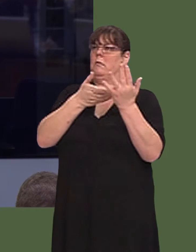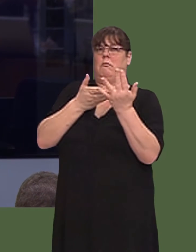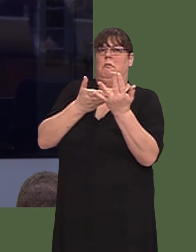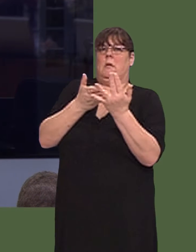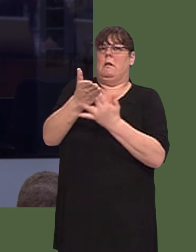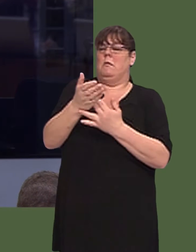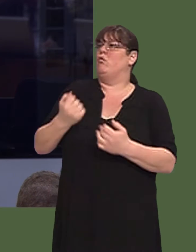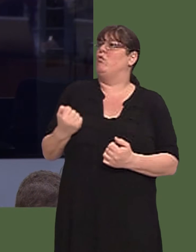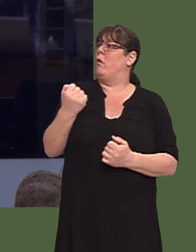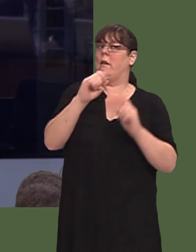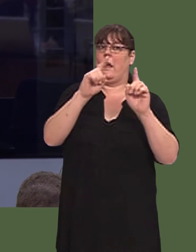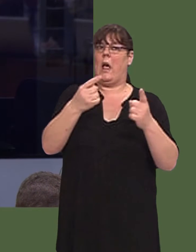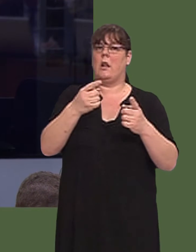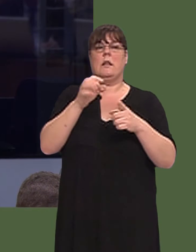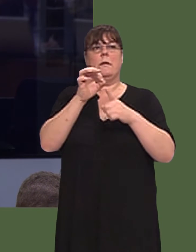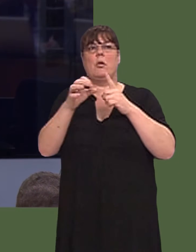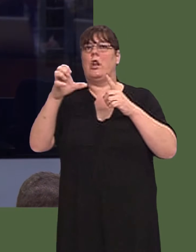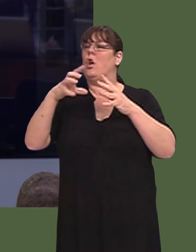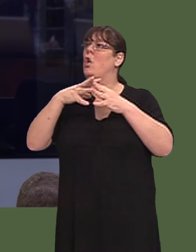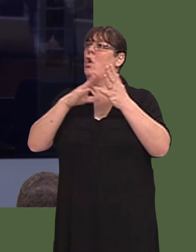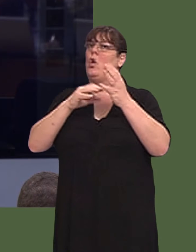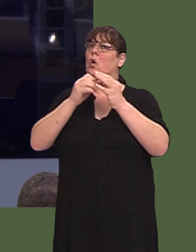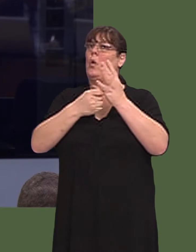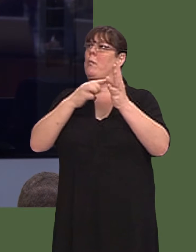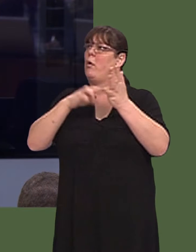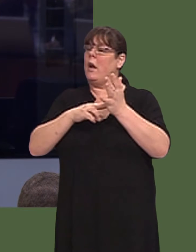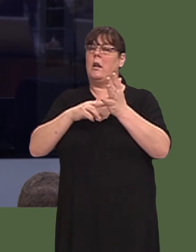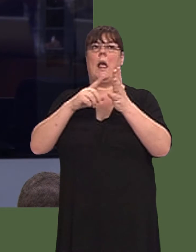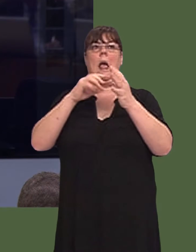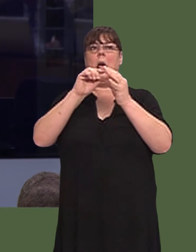a number of train stations, including Cwmbran, Abergavenny and Pontypool.